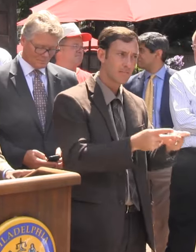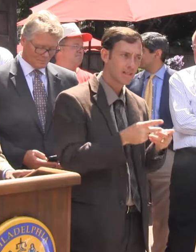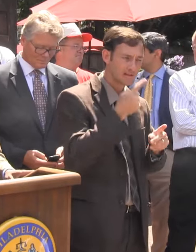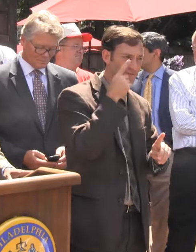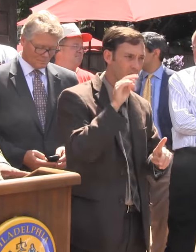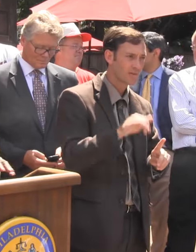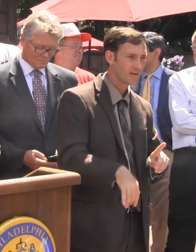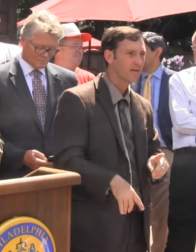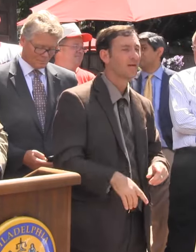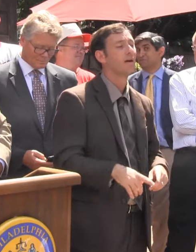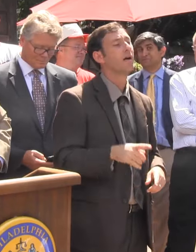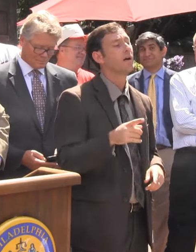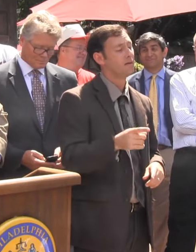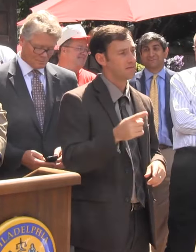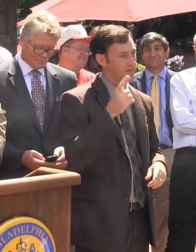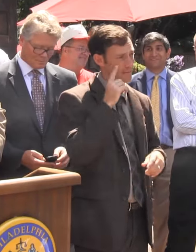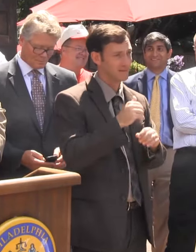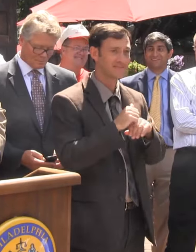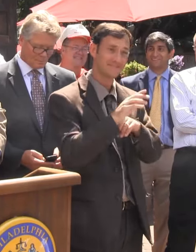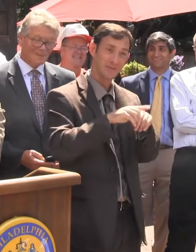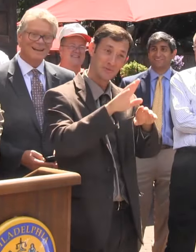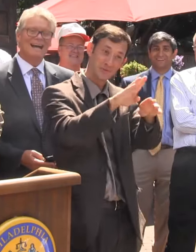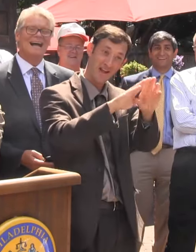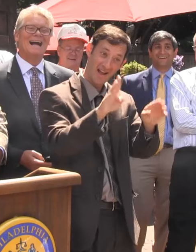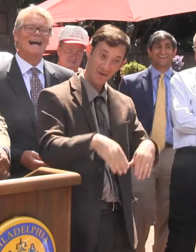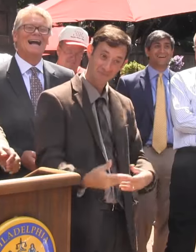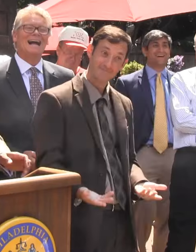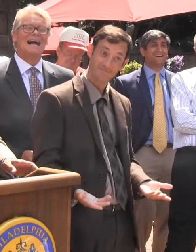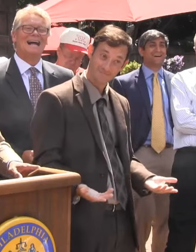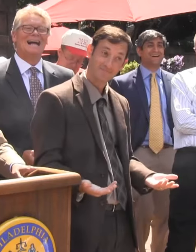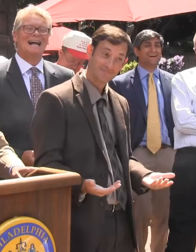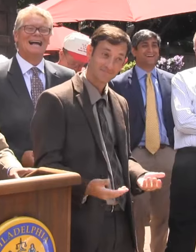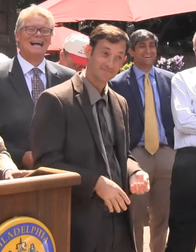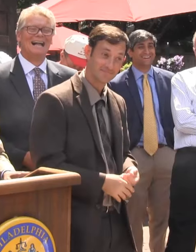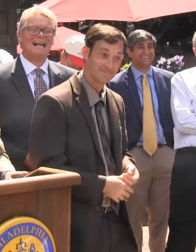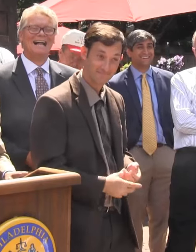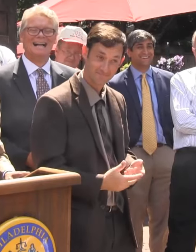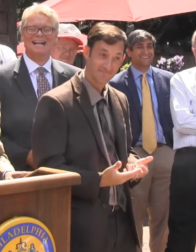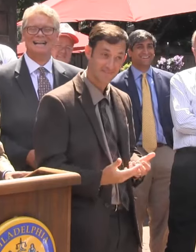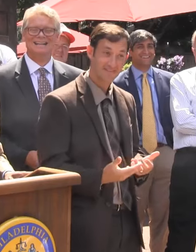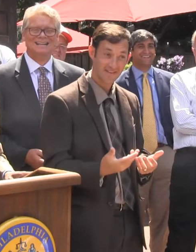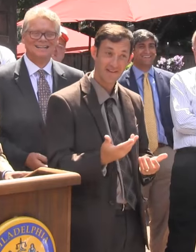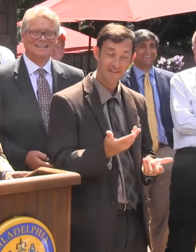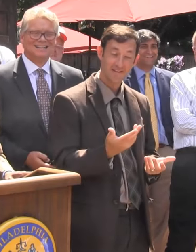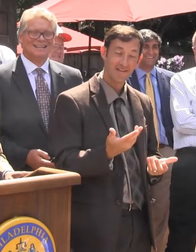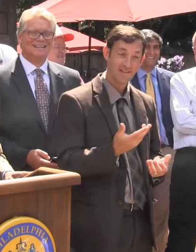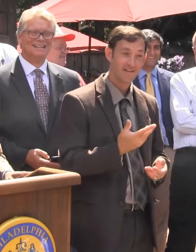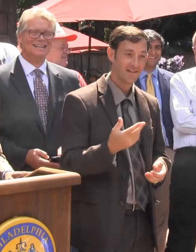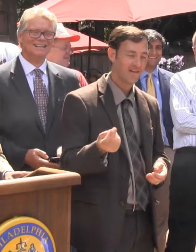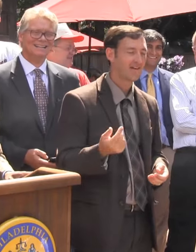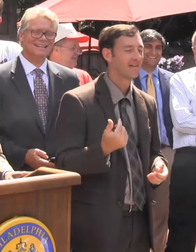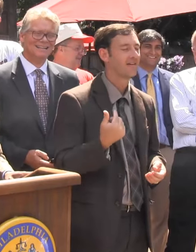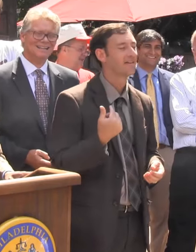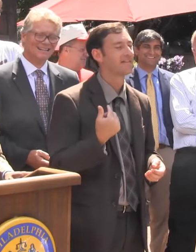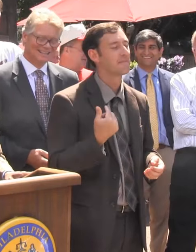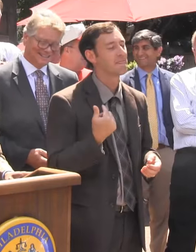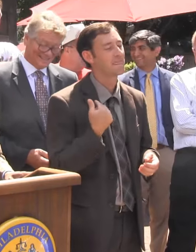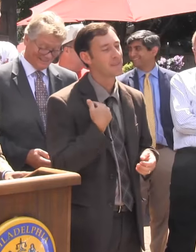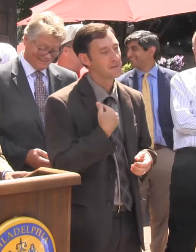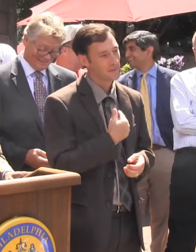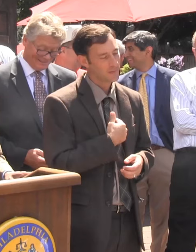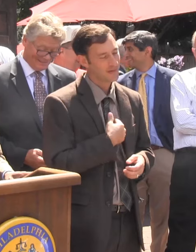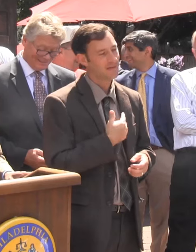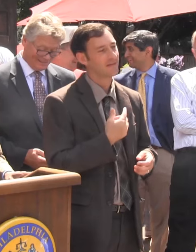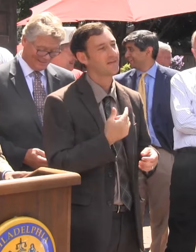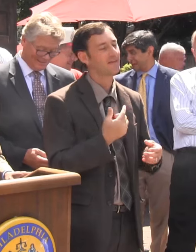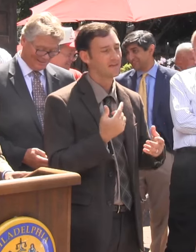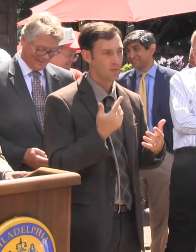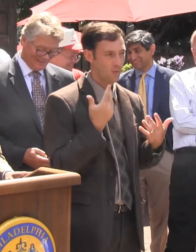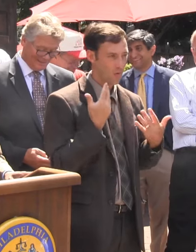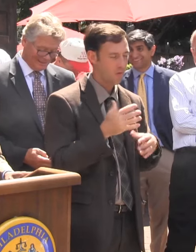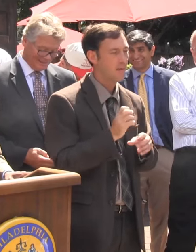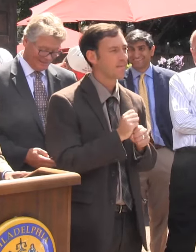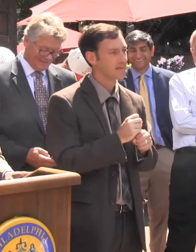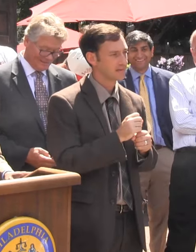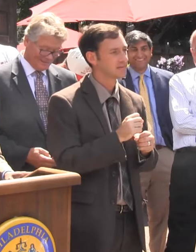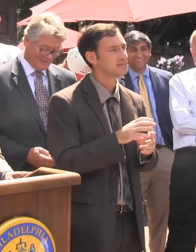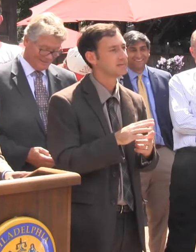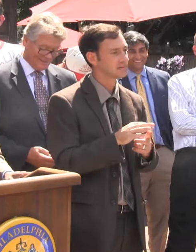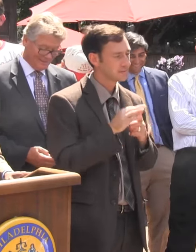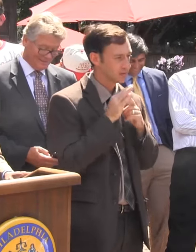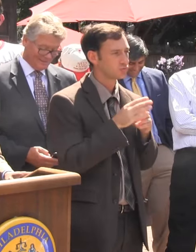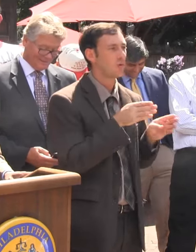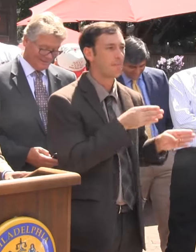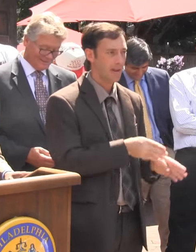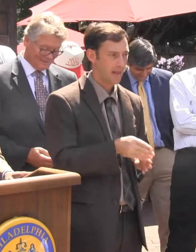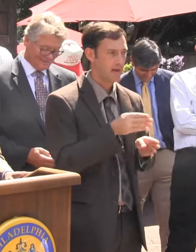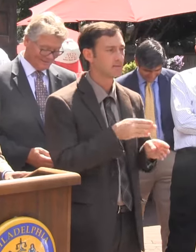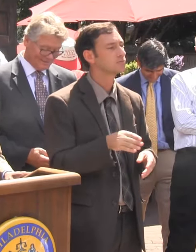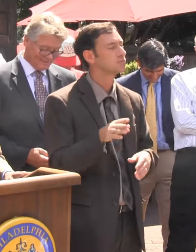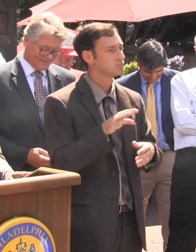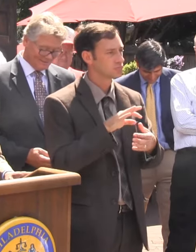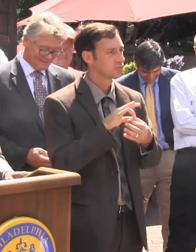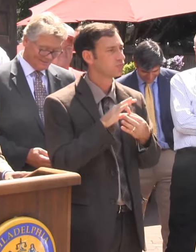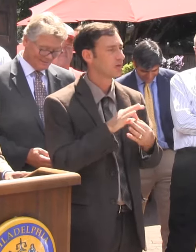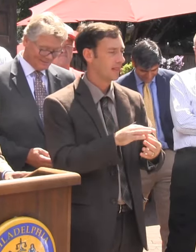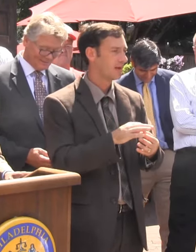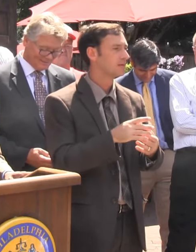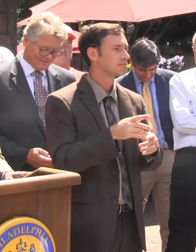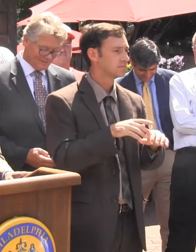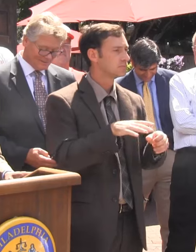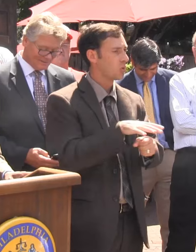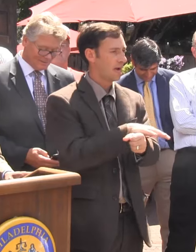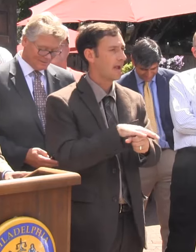*Mayor* I was thinking about sending them to your house. We have made a special provisions in regard to an area right